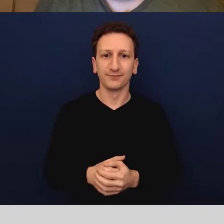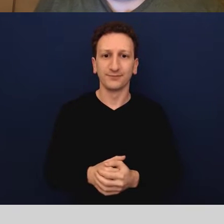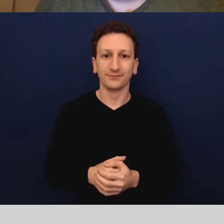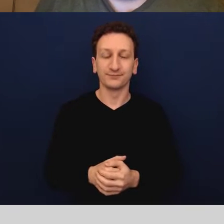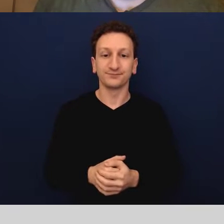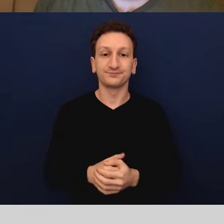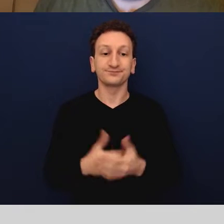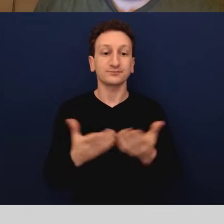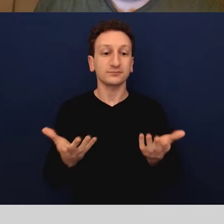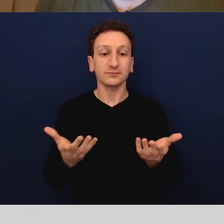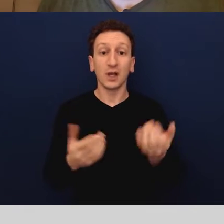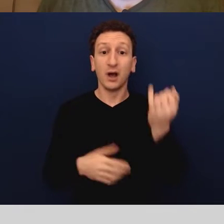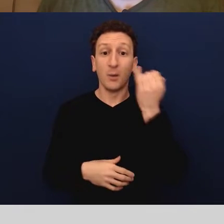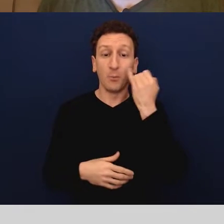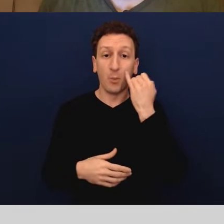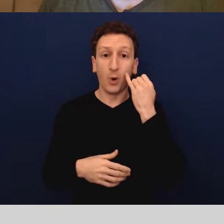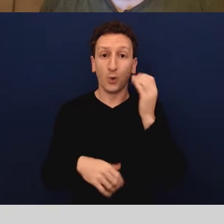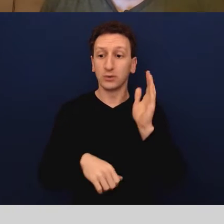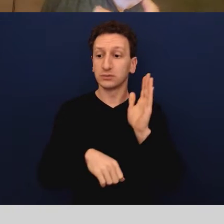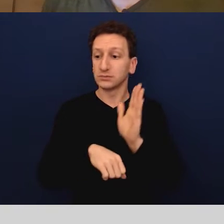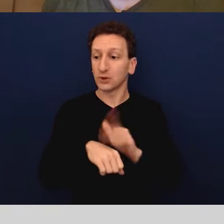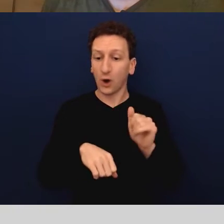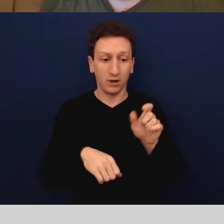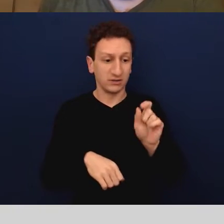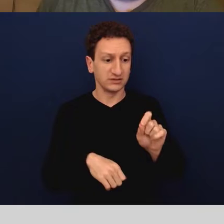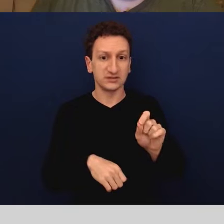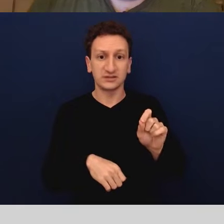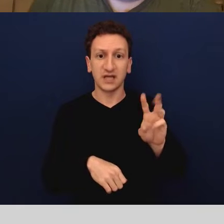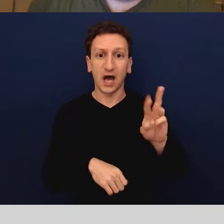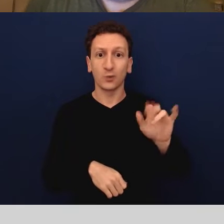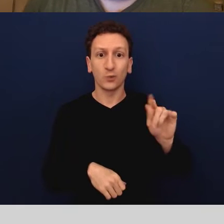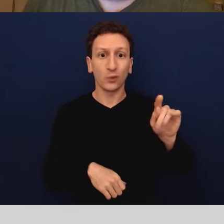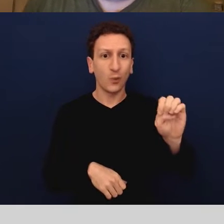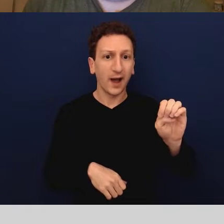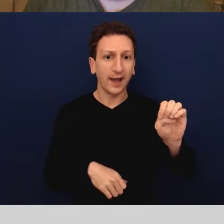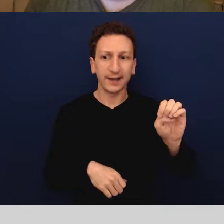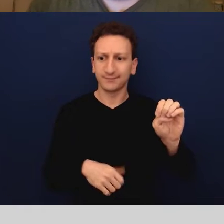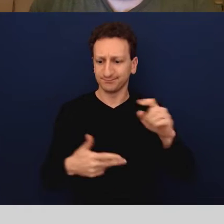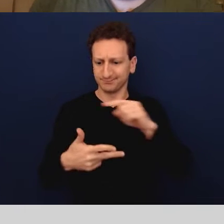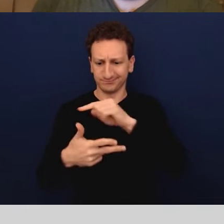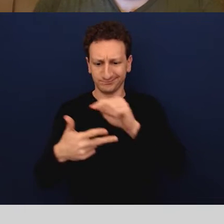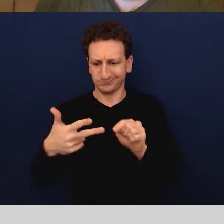For example, if we call .right with something and then the rest of the thing, and we all recall .right